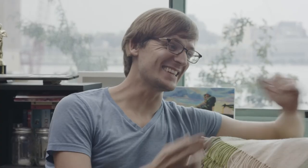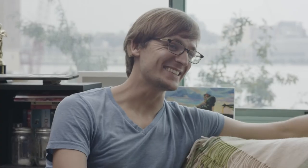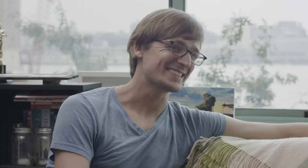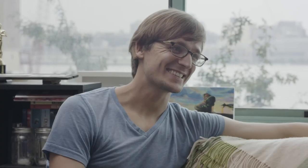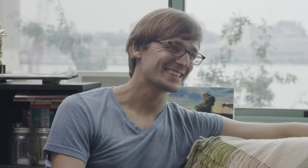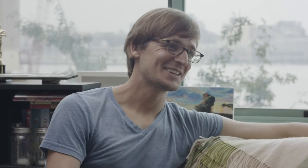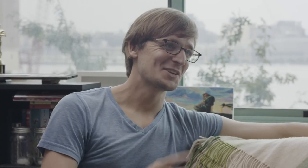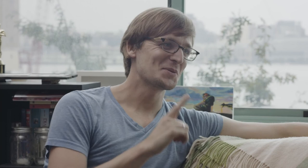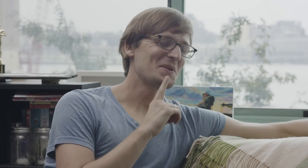Honestly?